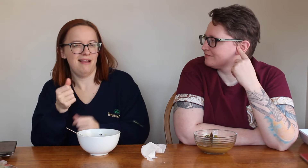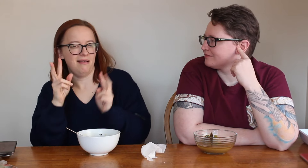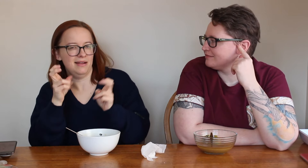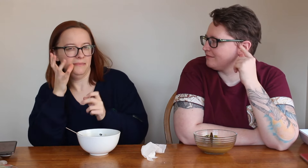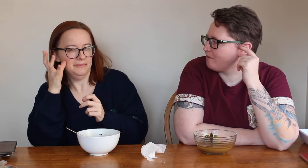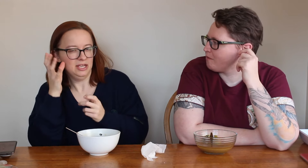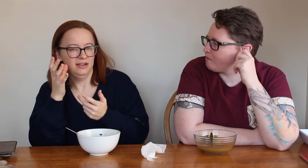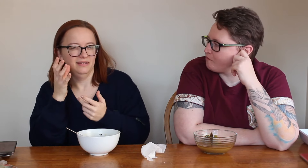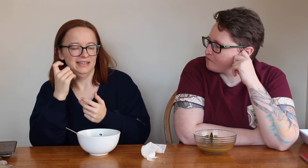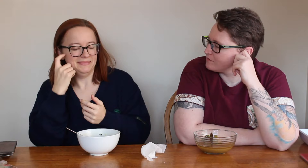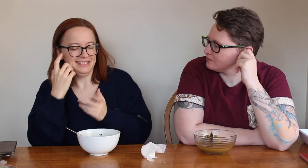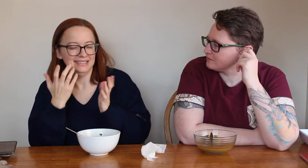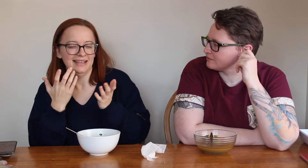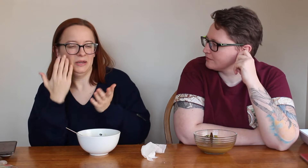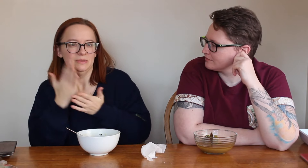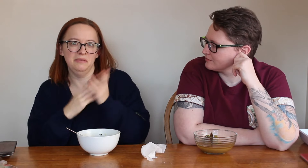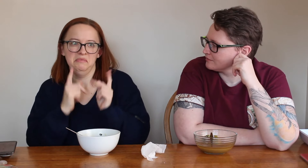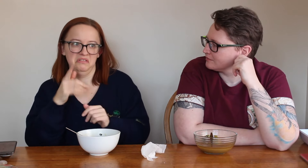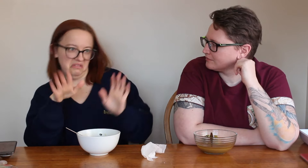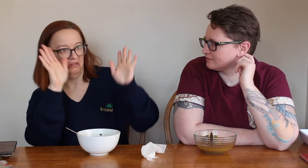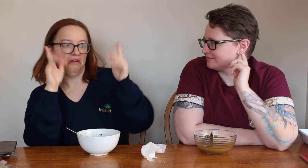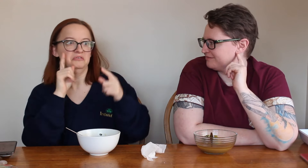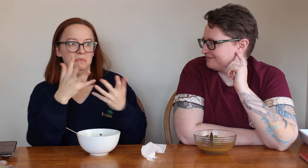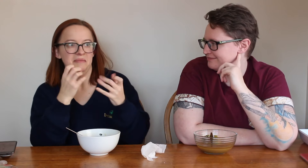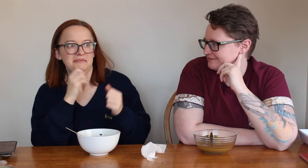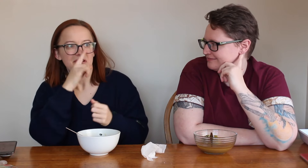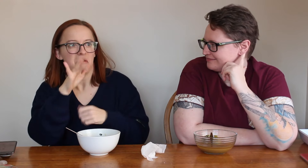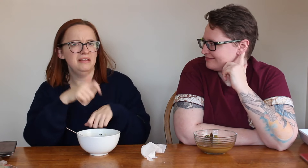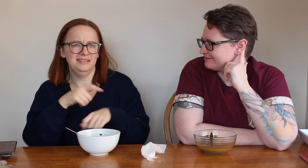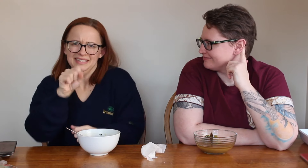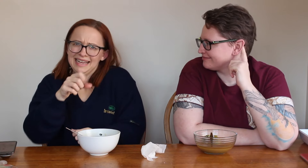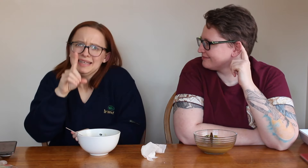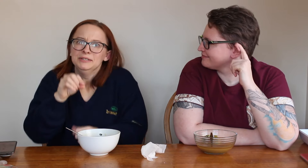It's just not something feasible right now which is fine. But at the same time you know, it would be nice.